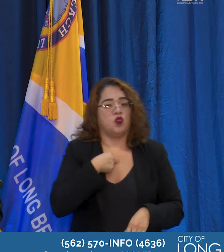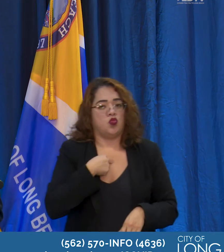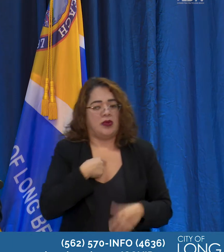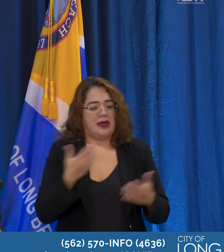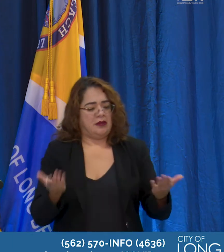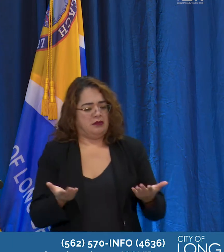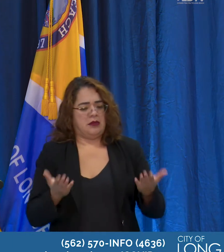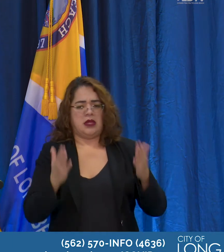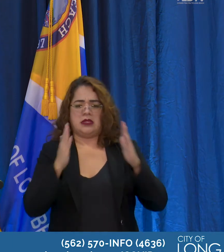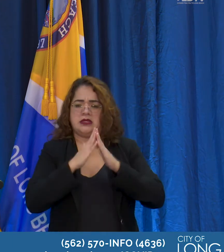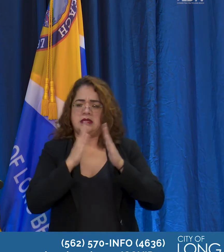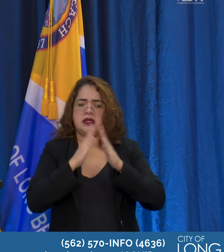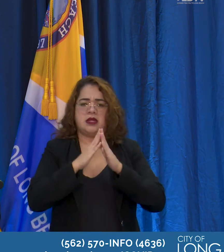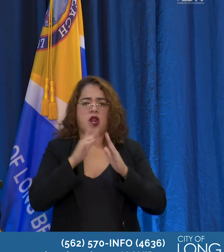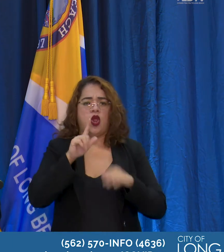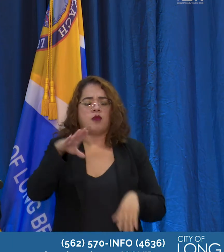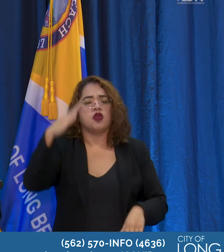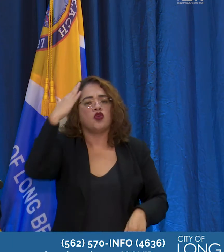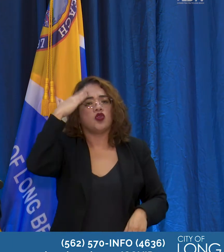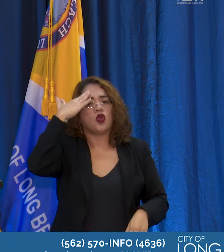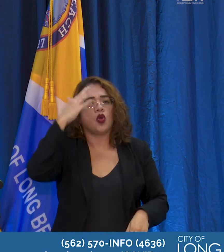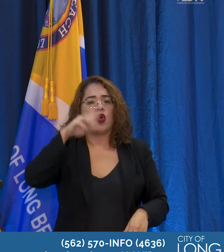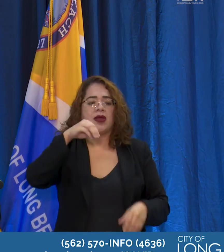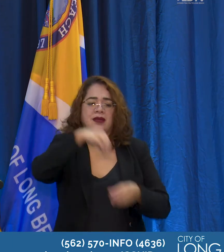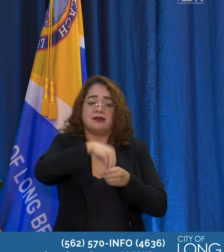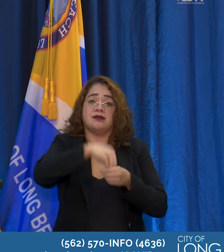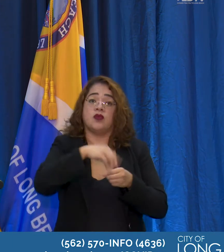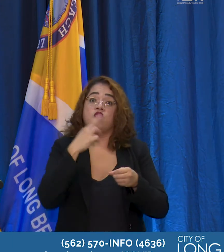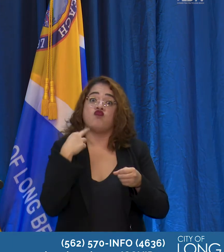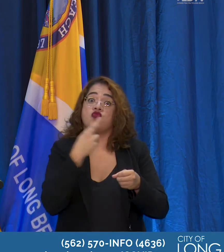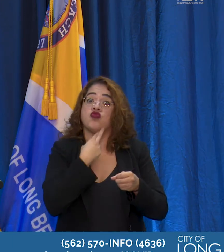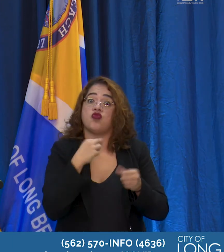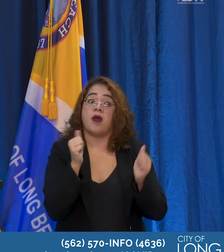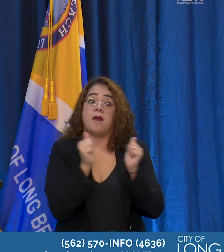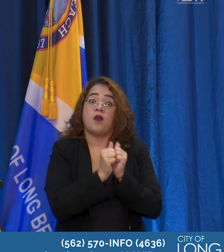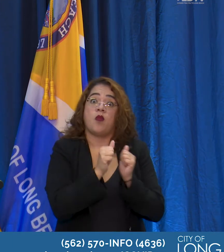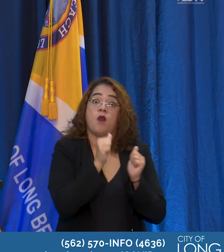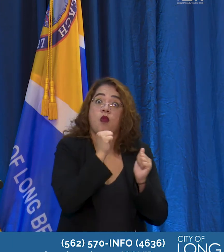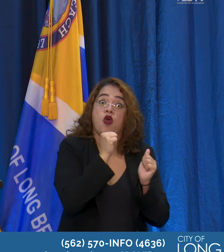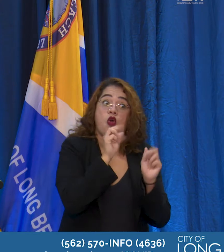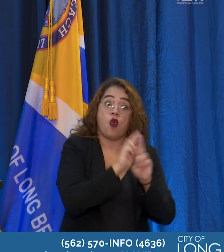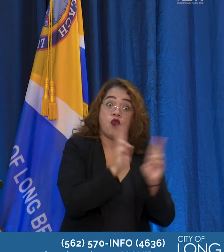there's a partnership that can stay and follow the,